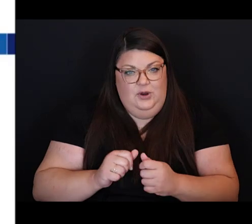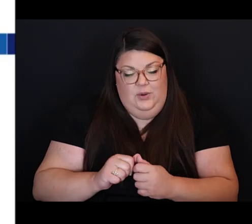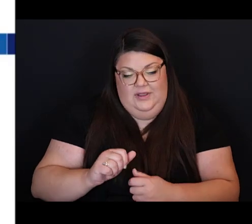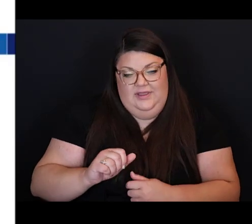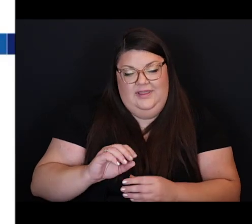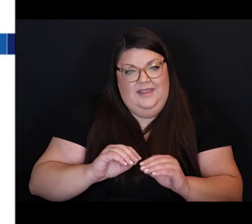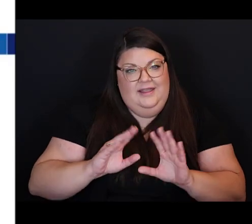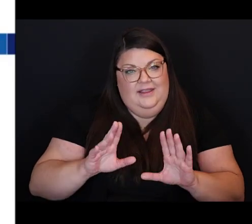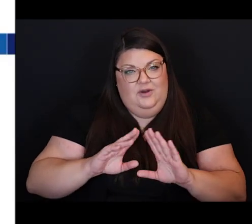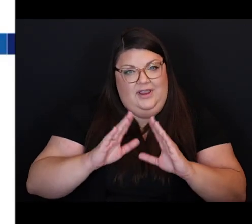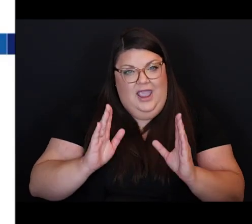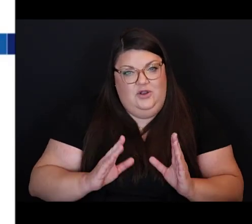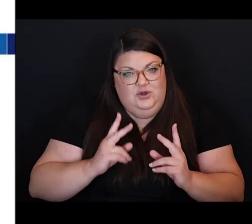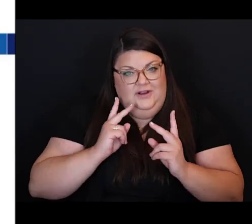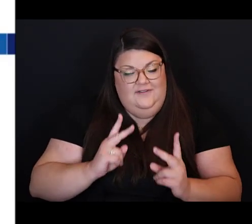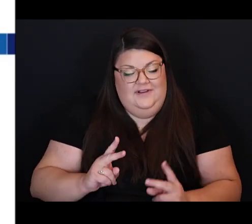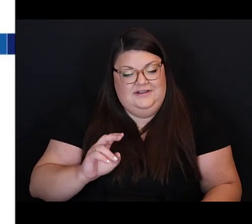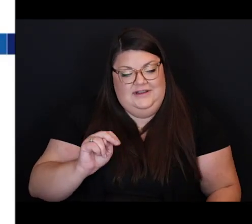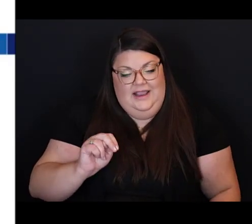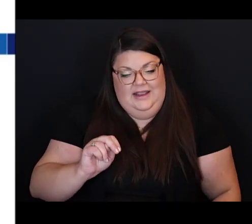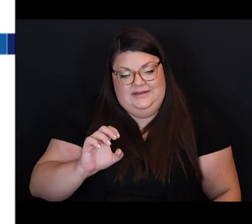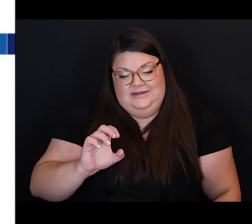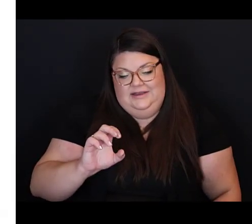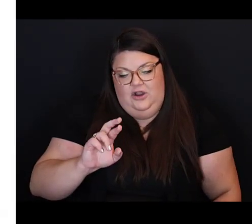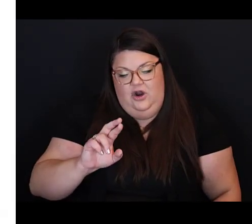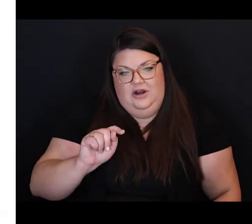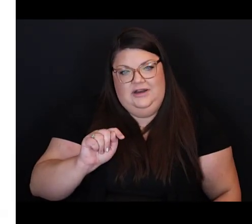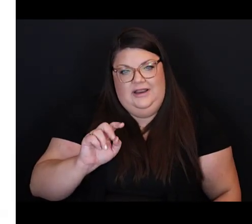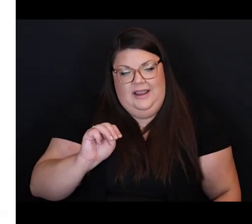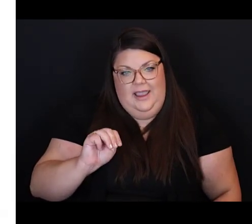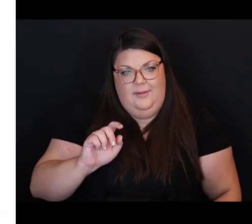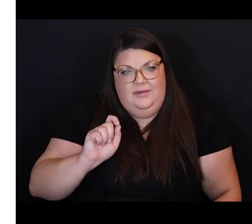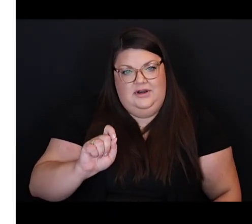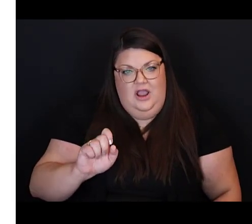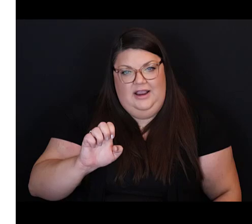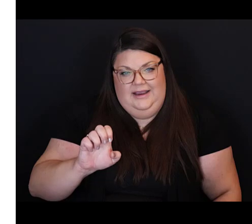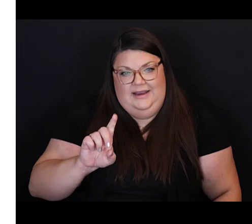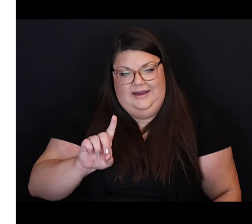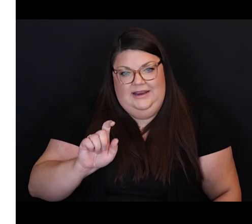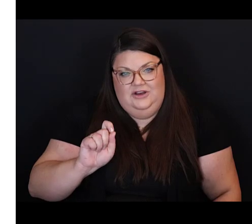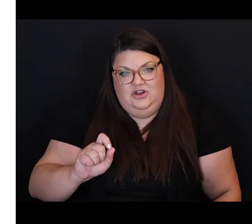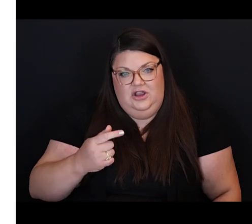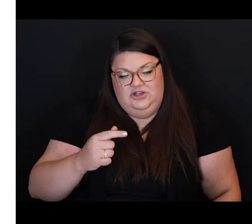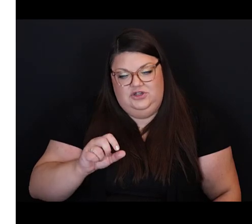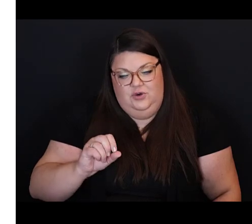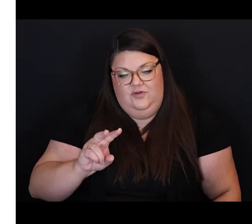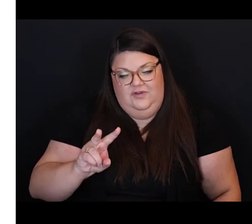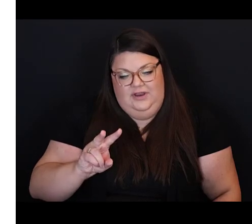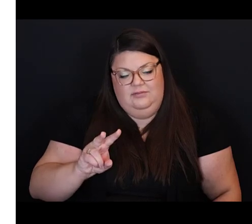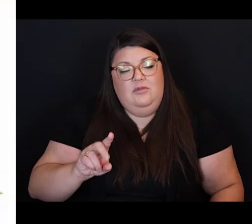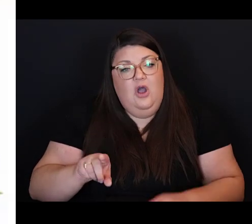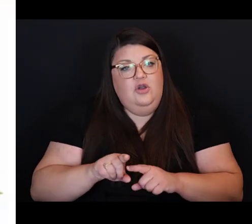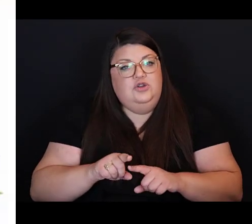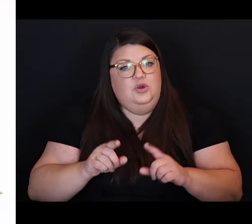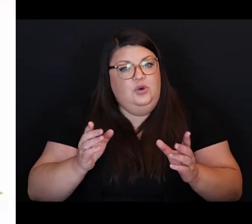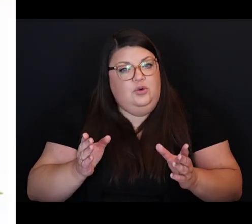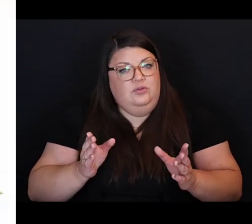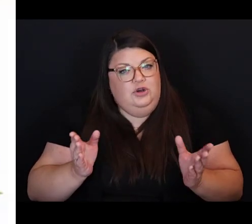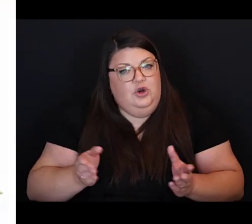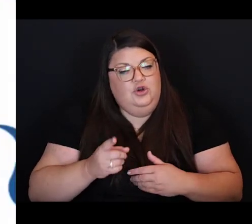the Clearinghouse. You can visit our website by visiting ncrtm.ed.gov. We also encourage you to